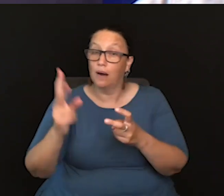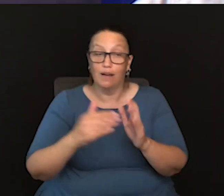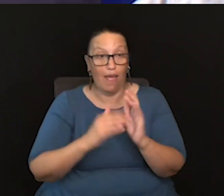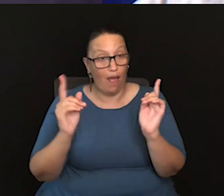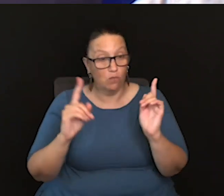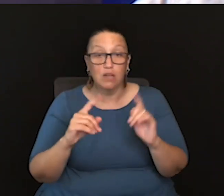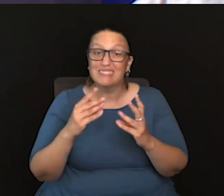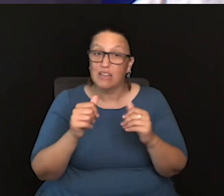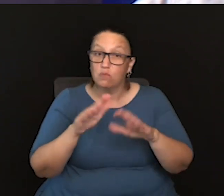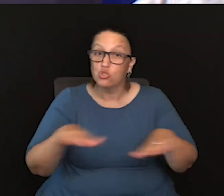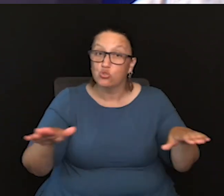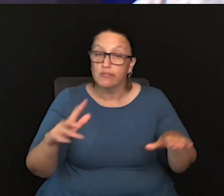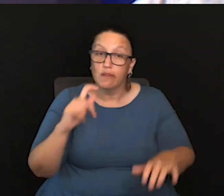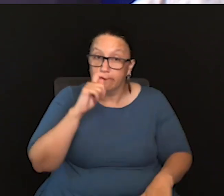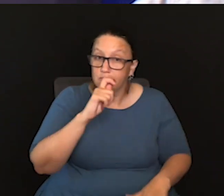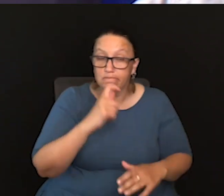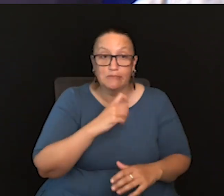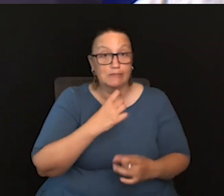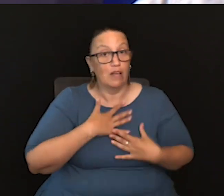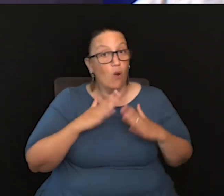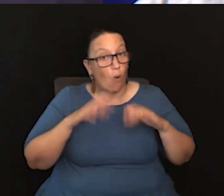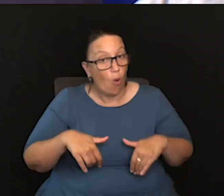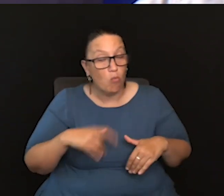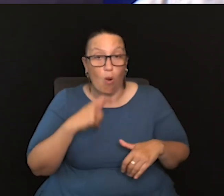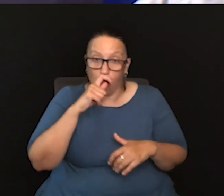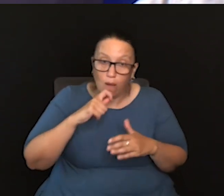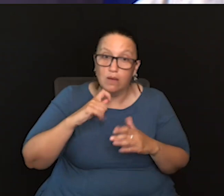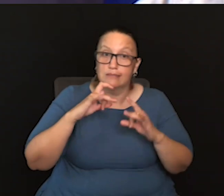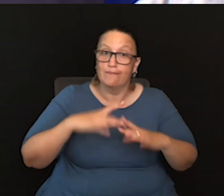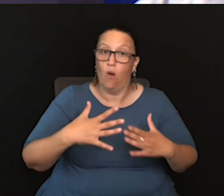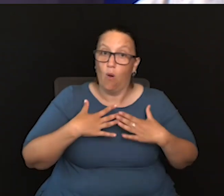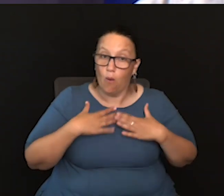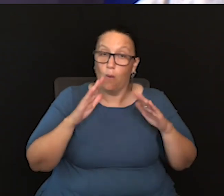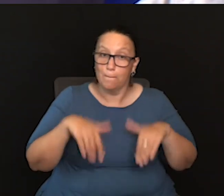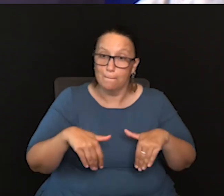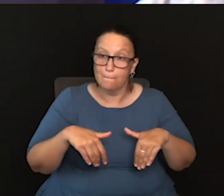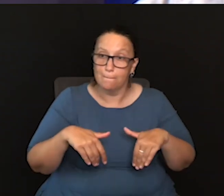and many children are doing regular rapid antigen tests, we do expect that we'll see a rise